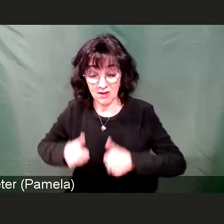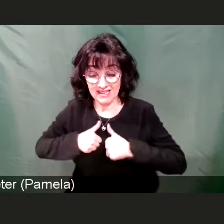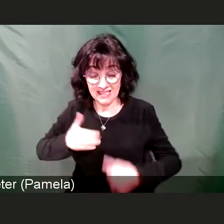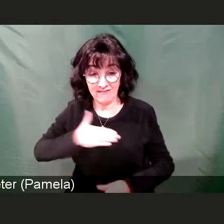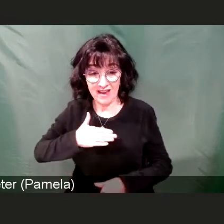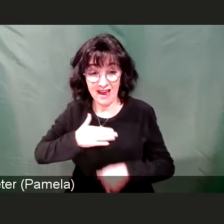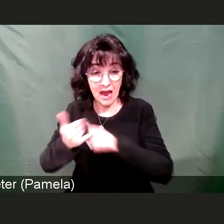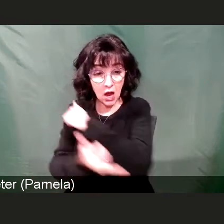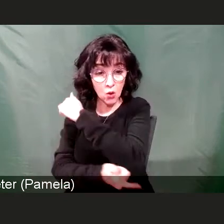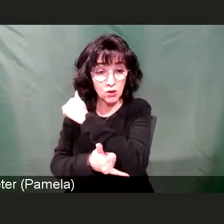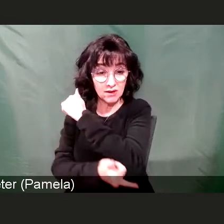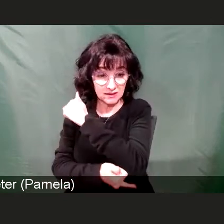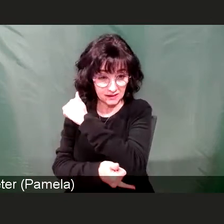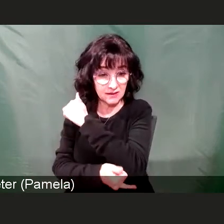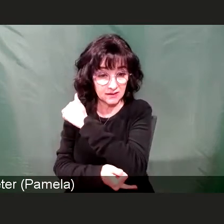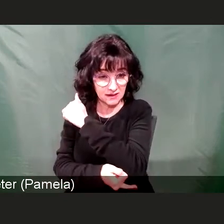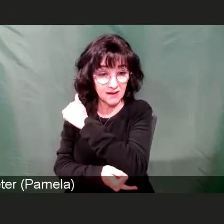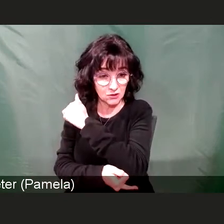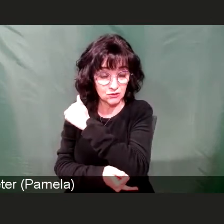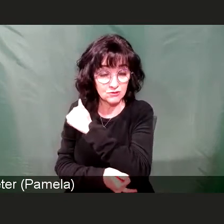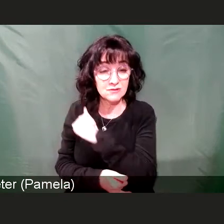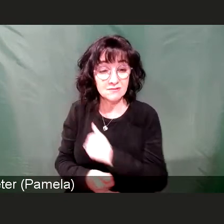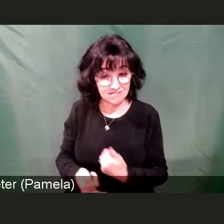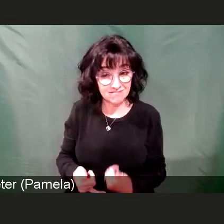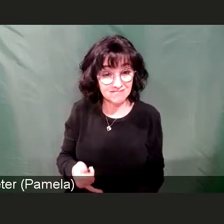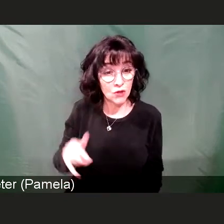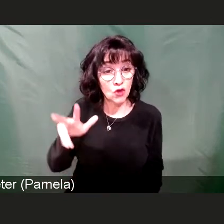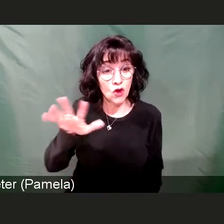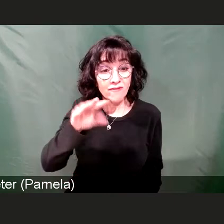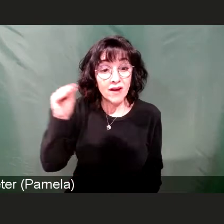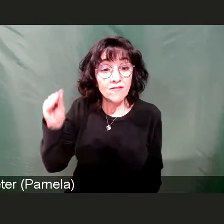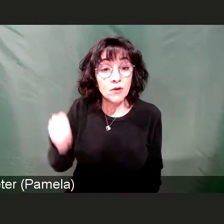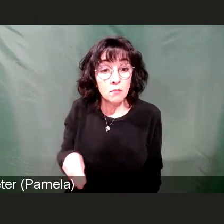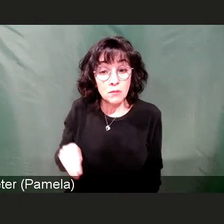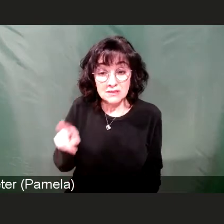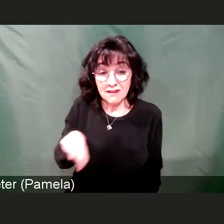are 65 years of age or older. So just doing some simple math